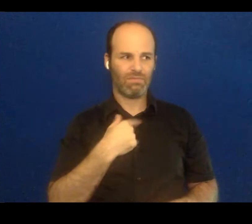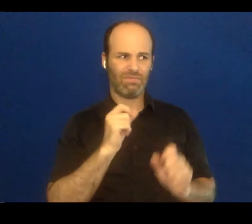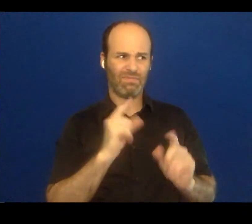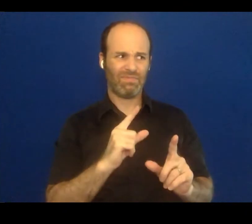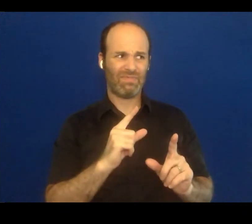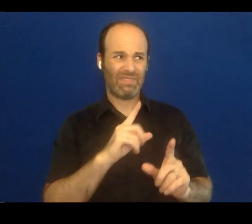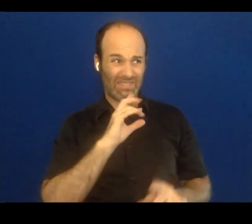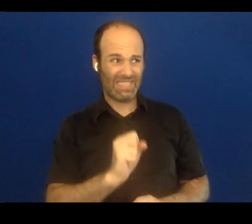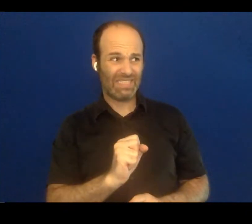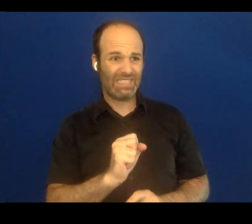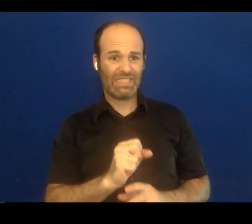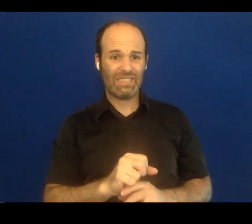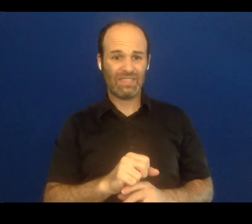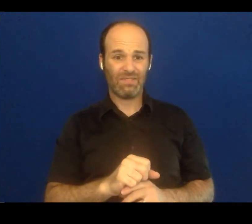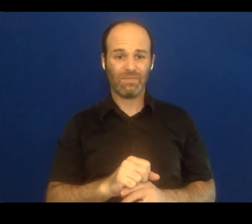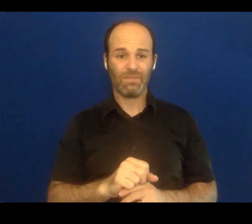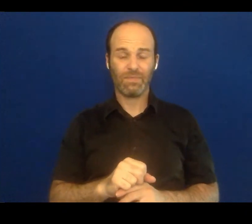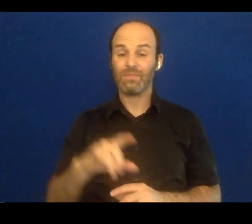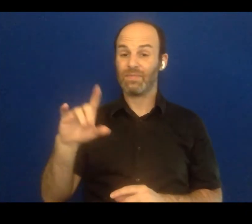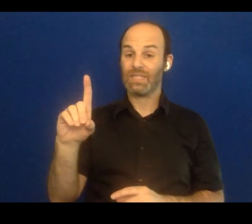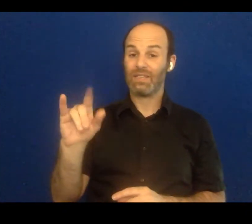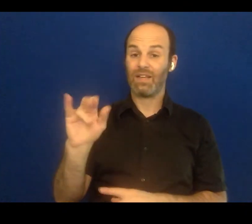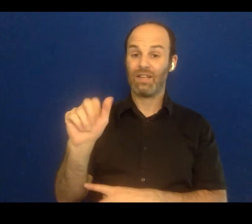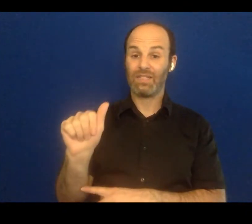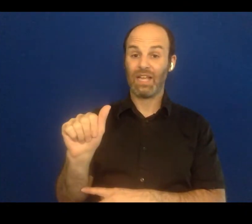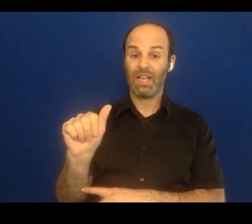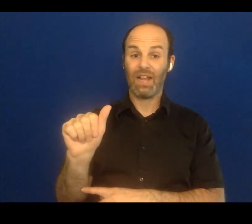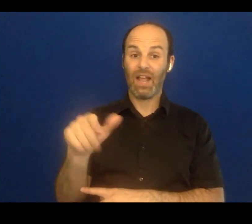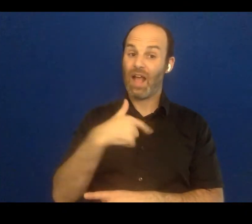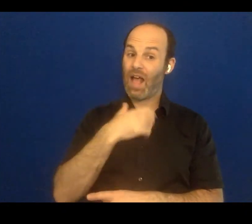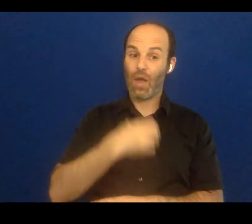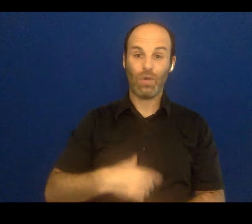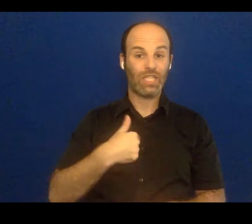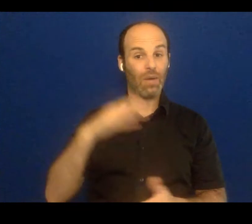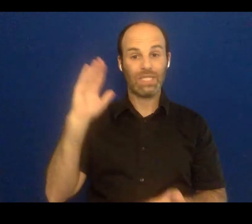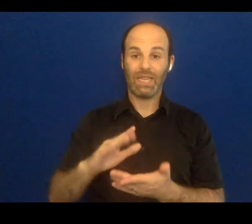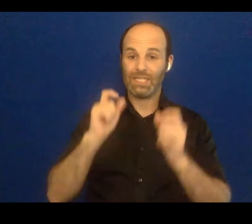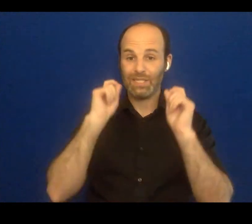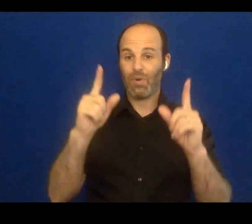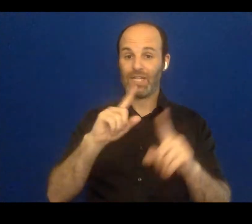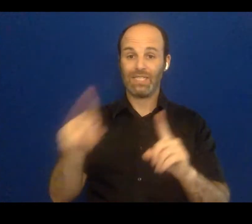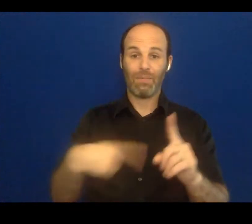YEAH, I WISH THAT I WAS LESS SURPRISED ABOUT SOME OF THE